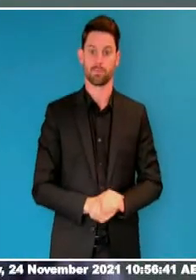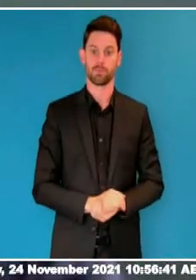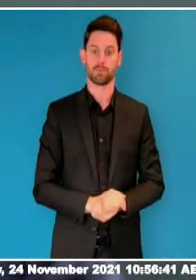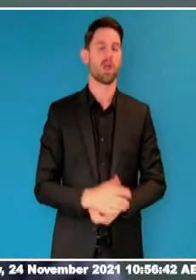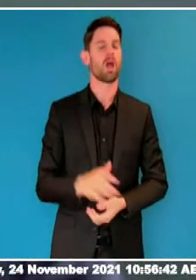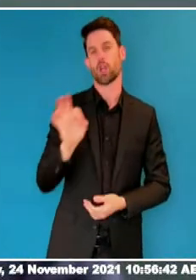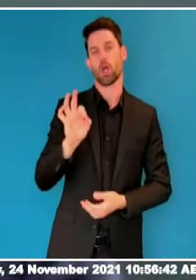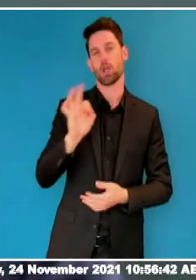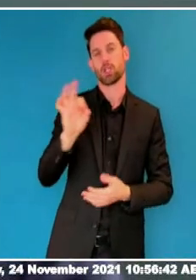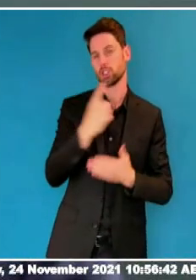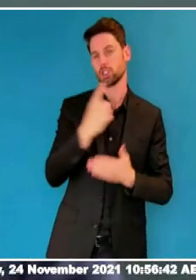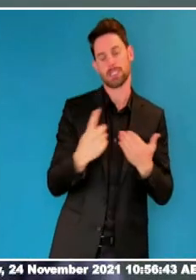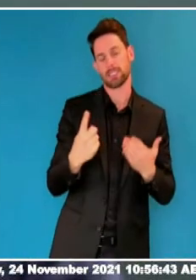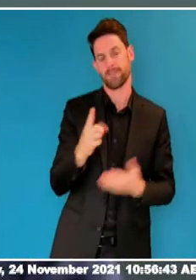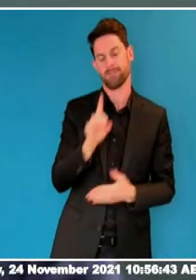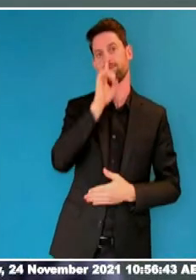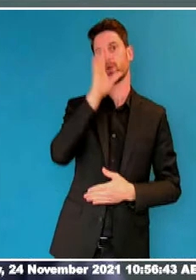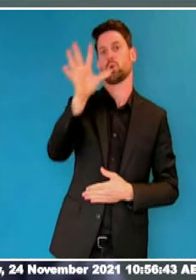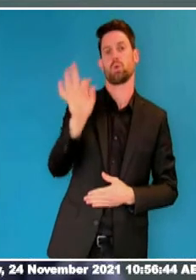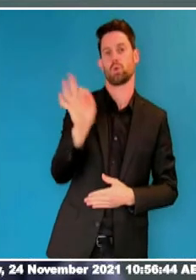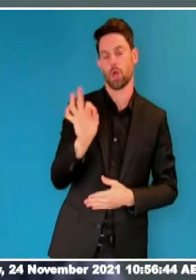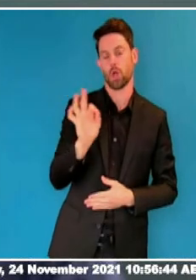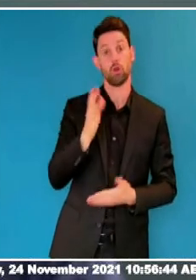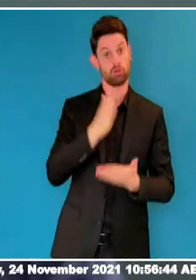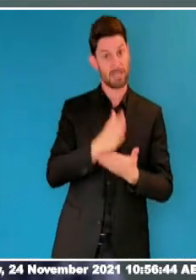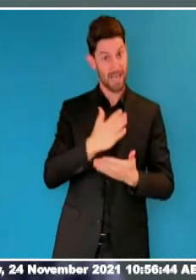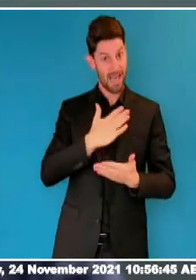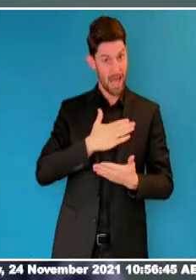I think our experience has demonstrated what we are actually doing.